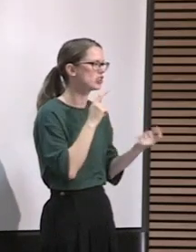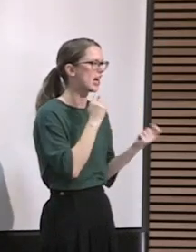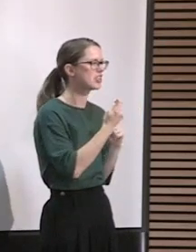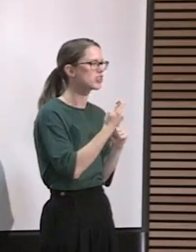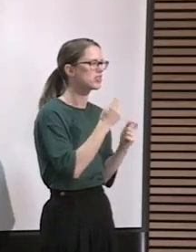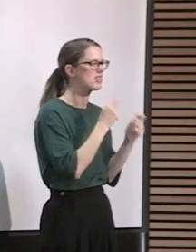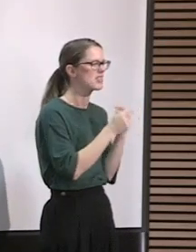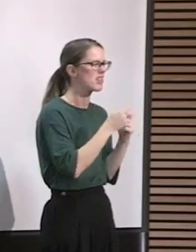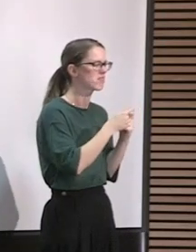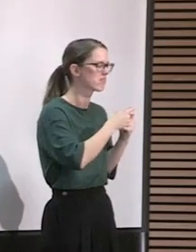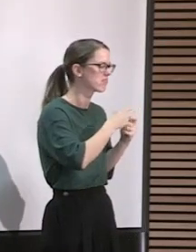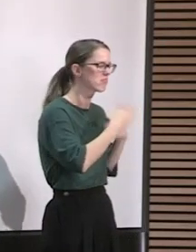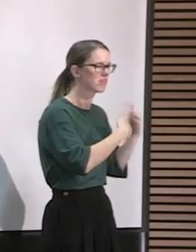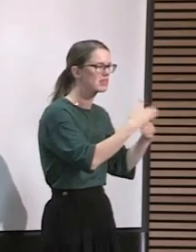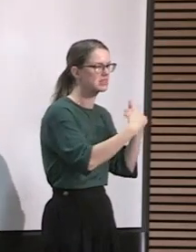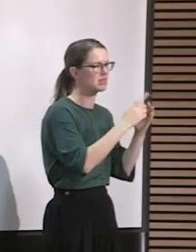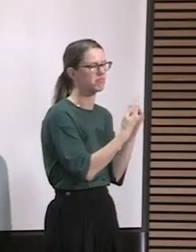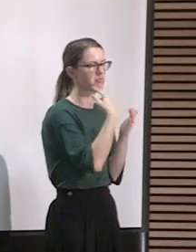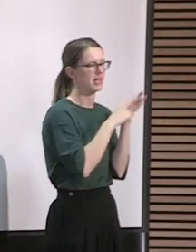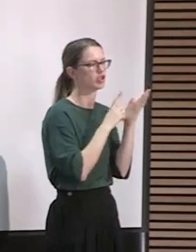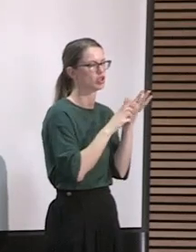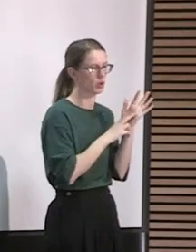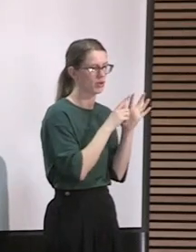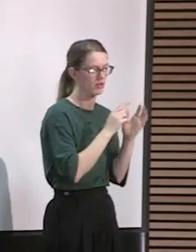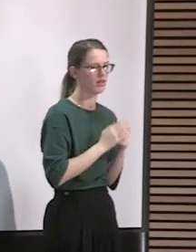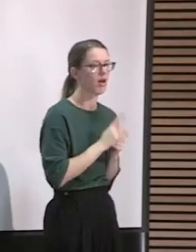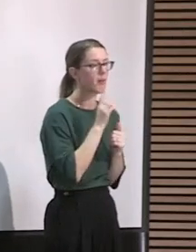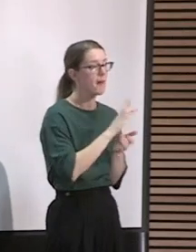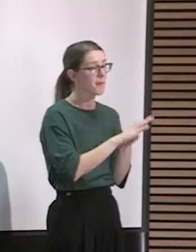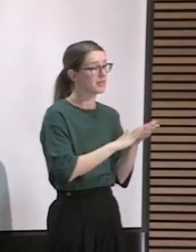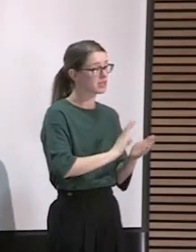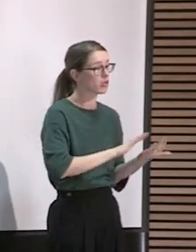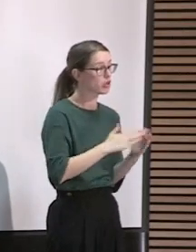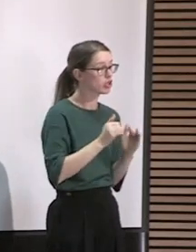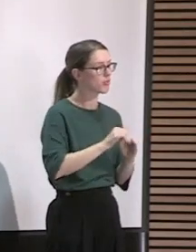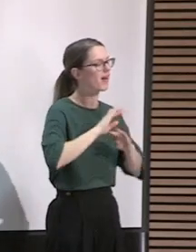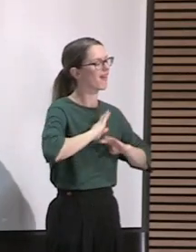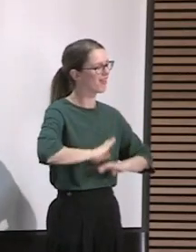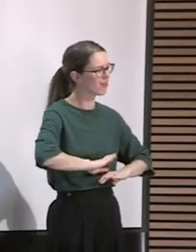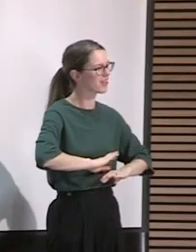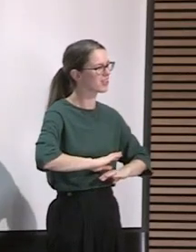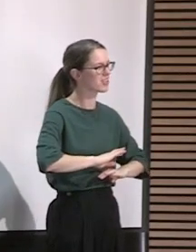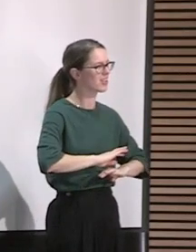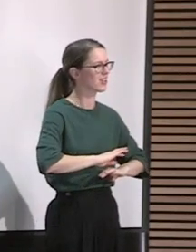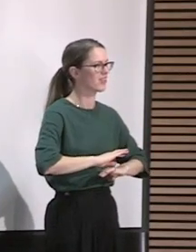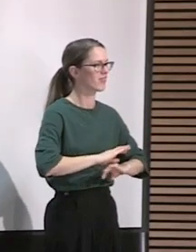positive Day 12 test just at the beginning of the time when we tightened up the testing